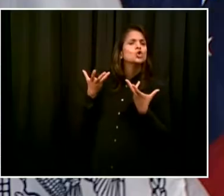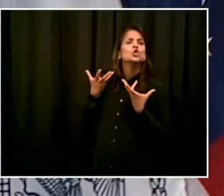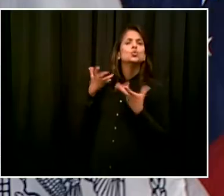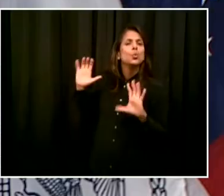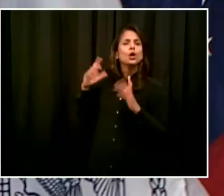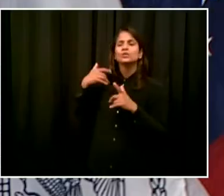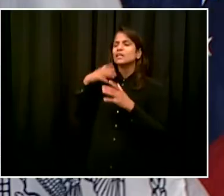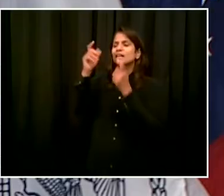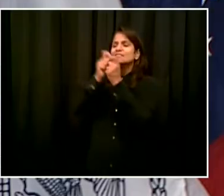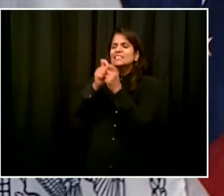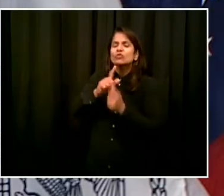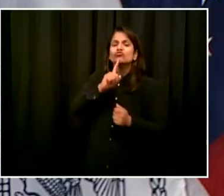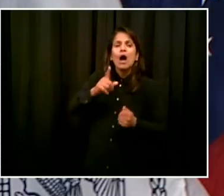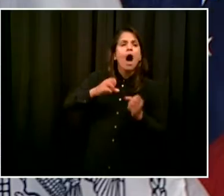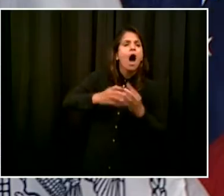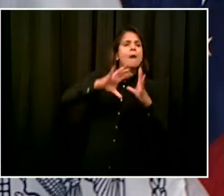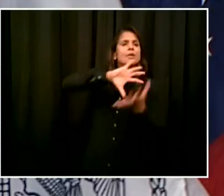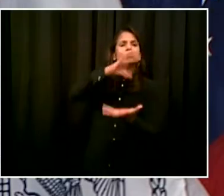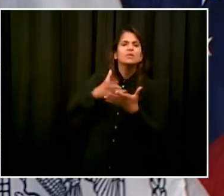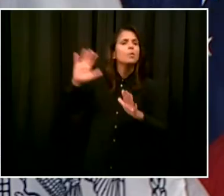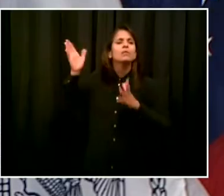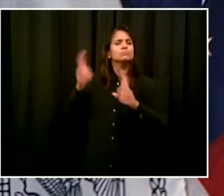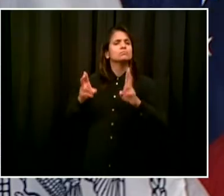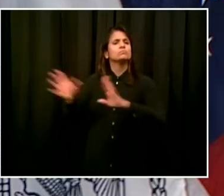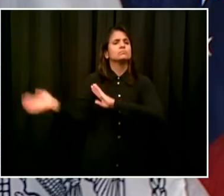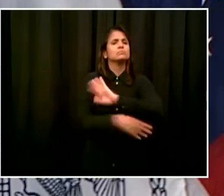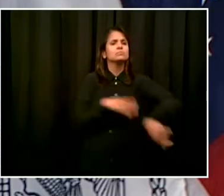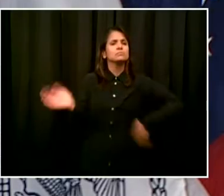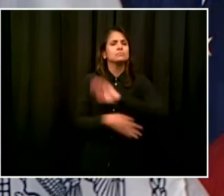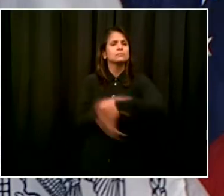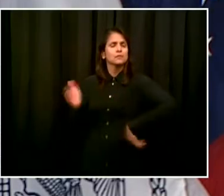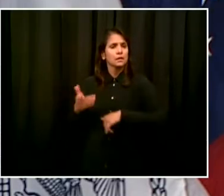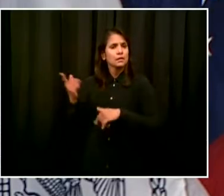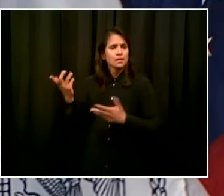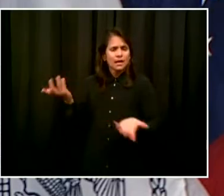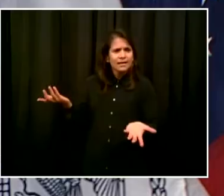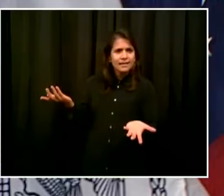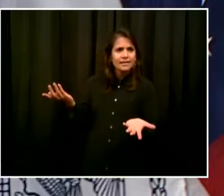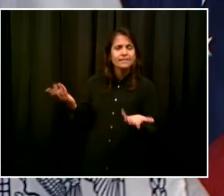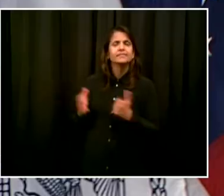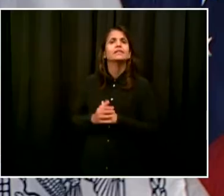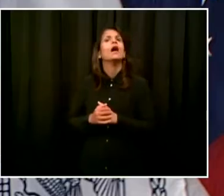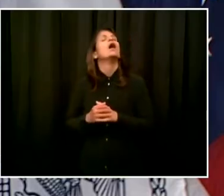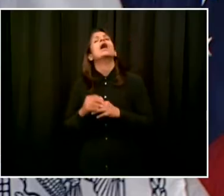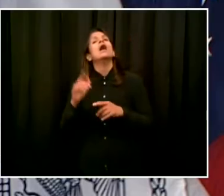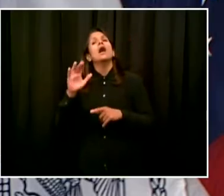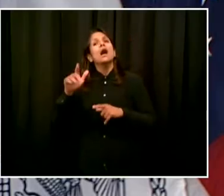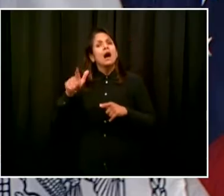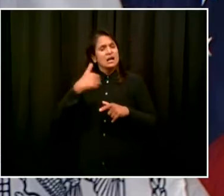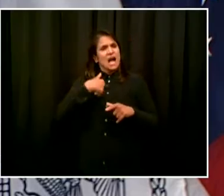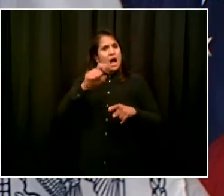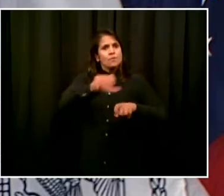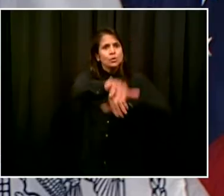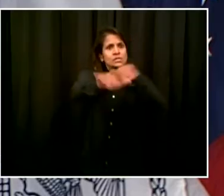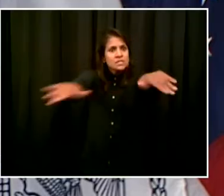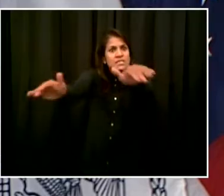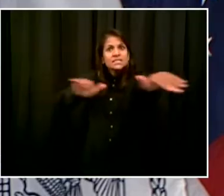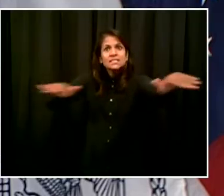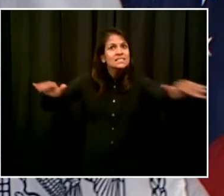TO EVERYONE ON THIS SINE CHIS TEAM AND MANY COMMUNITY PARTNERS, FOLKS ARE RALEL, Y